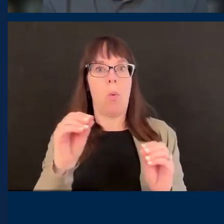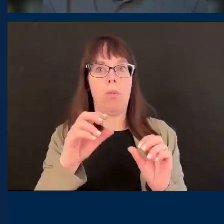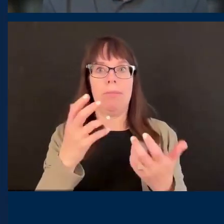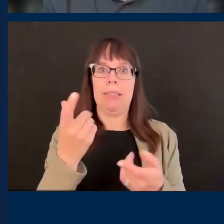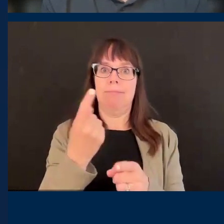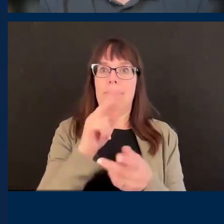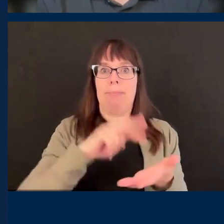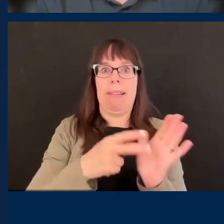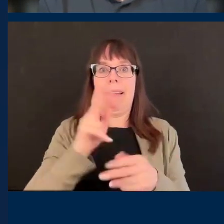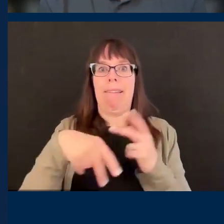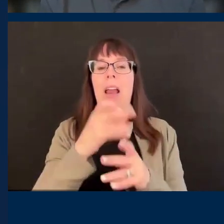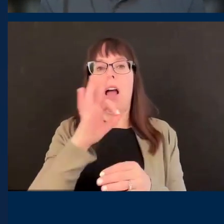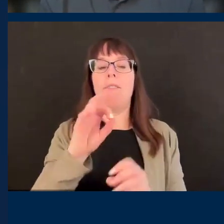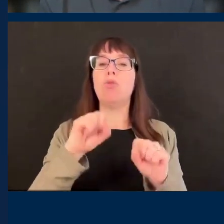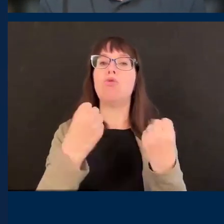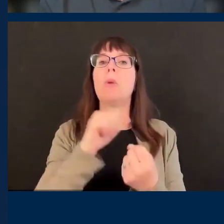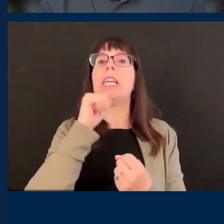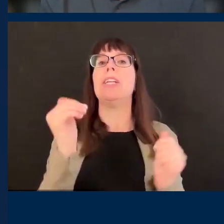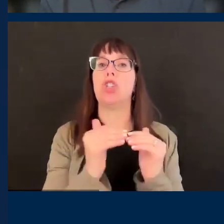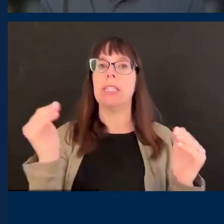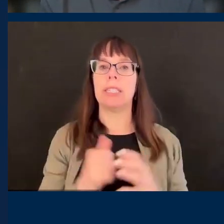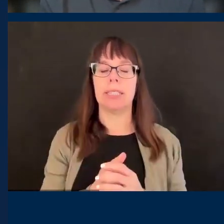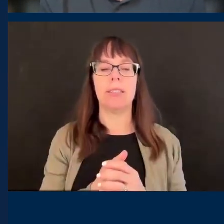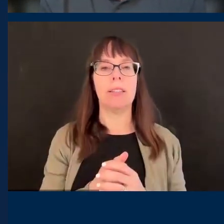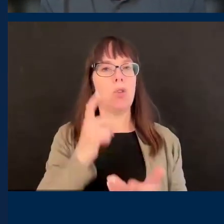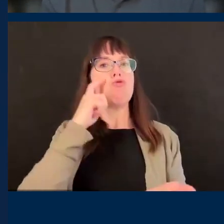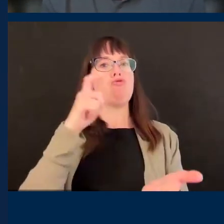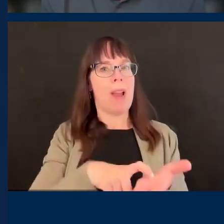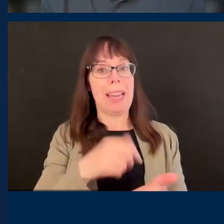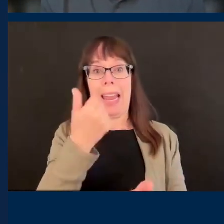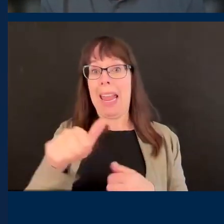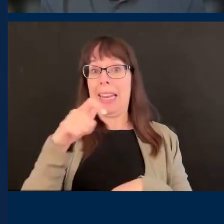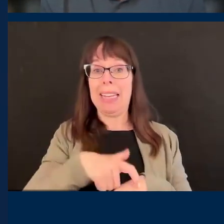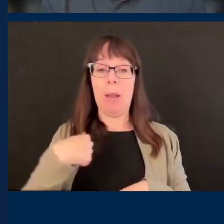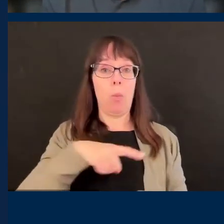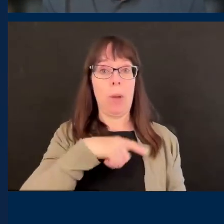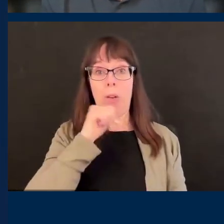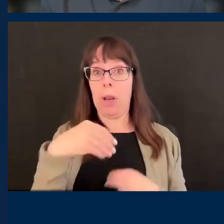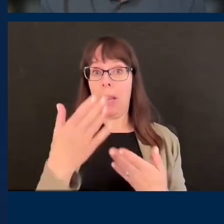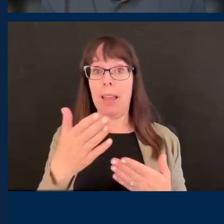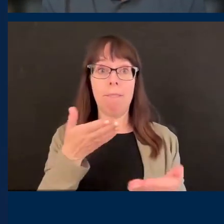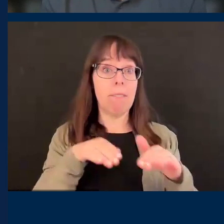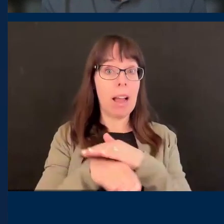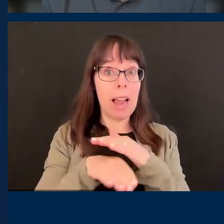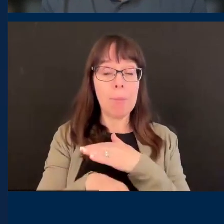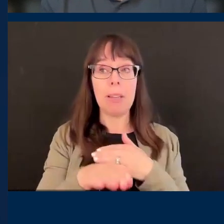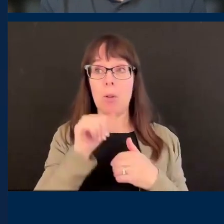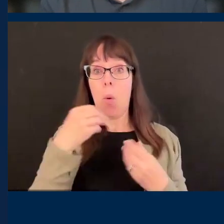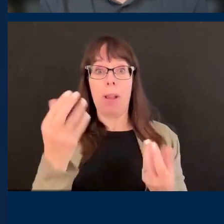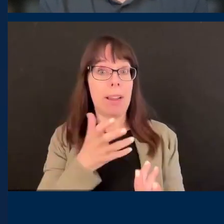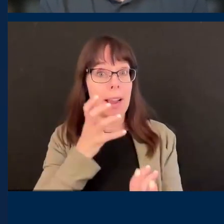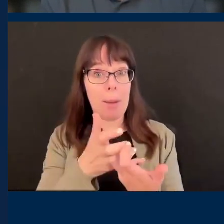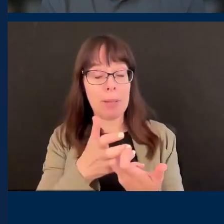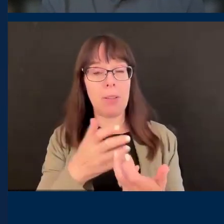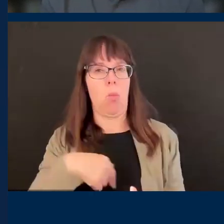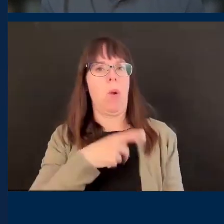We need to change that. We need to just recognize that every time we don't accommodate or we do not provide access, we are failing our patient population.